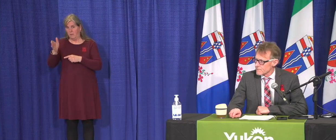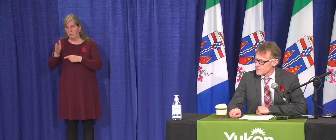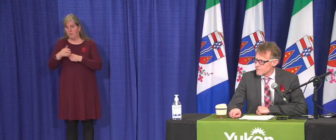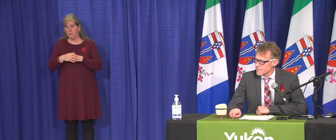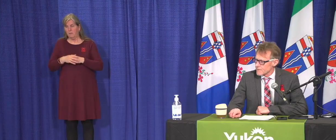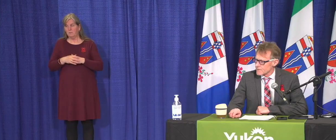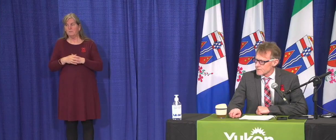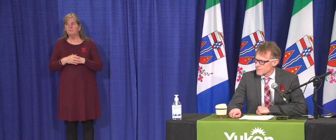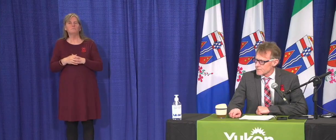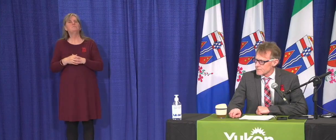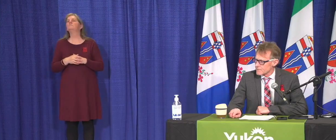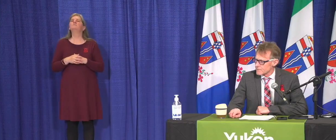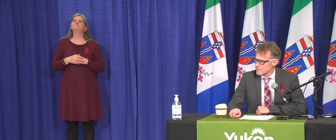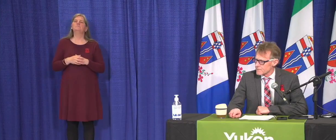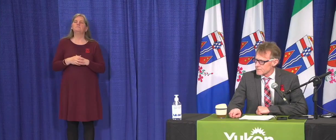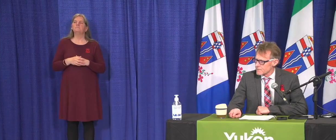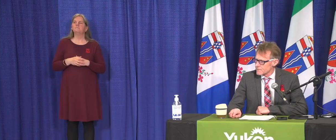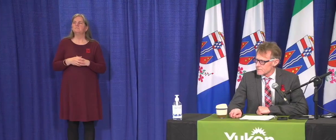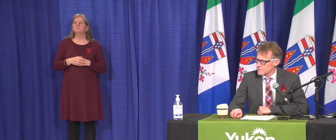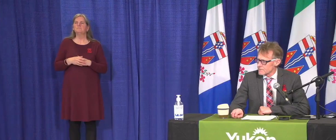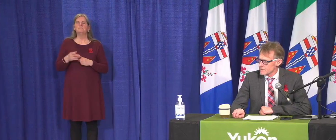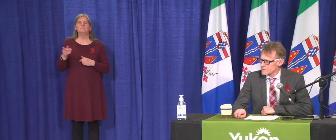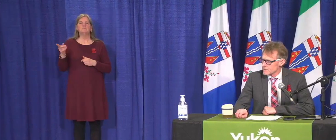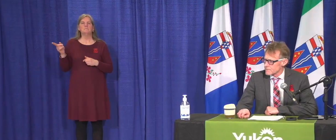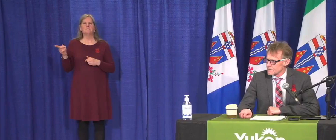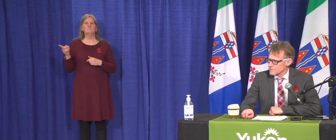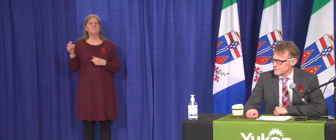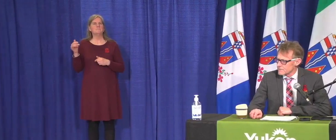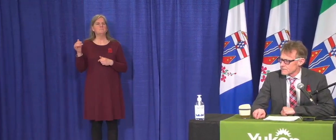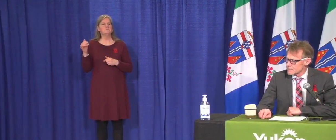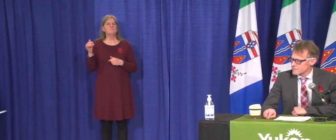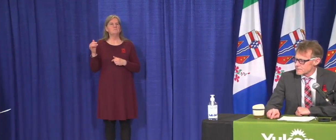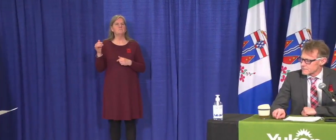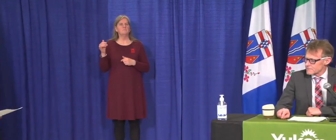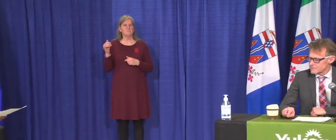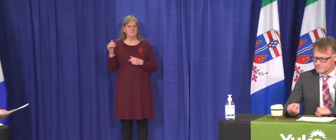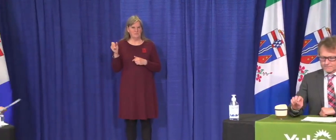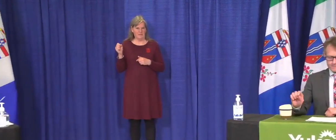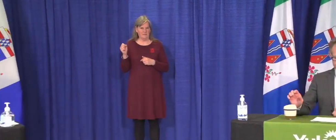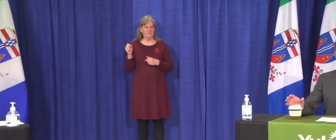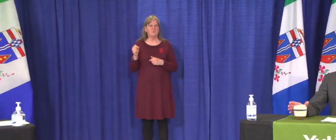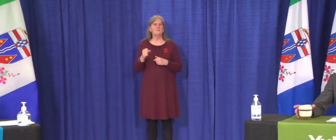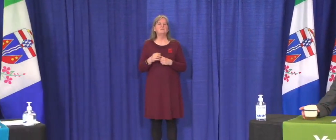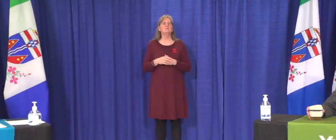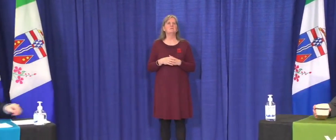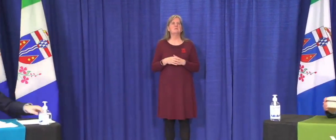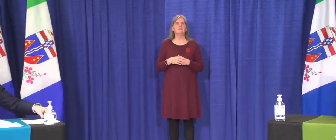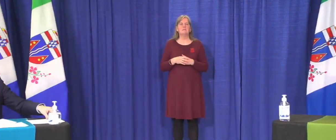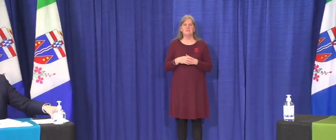This would be -- such as Watson